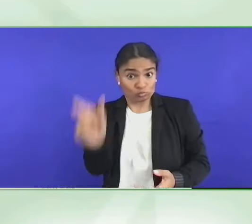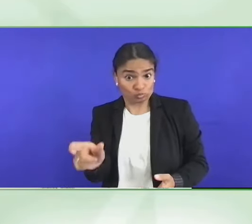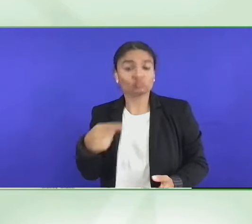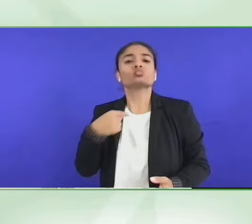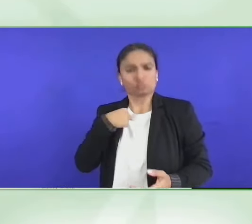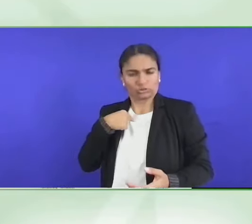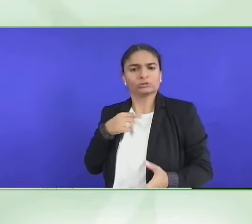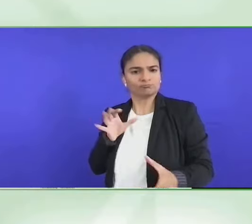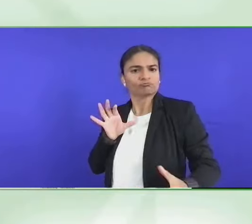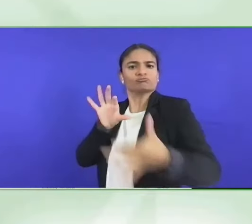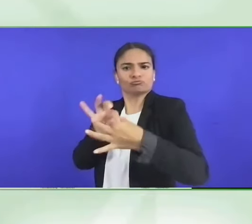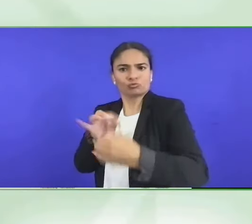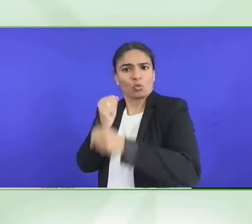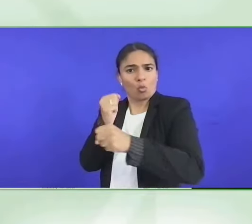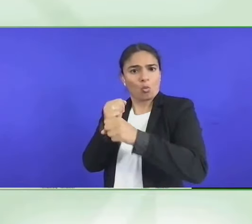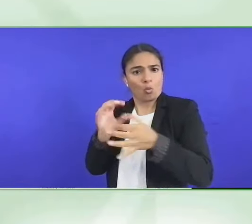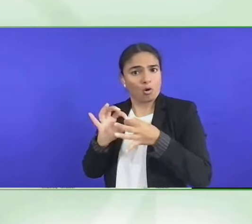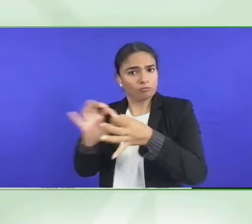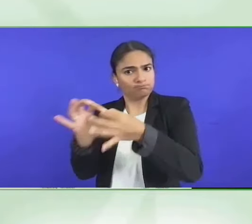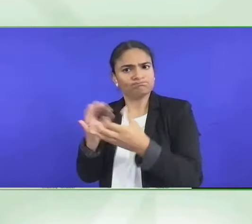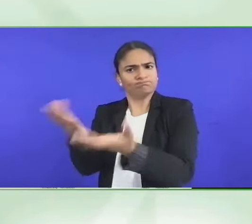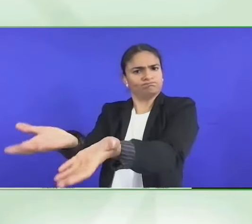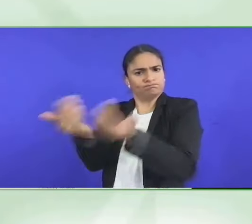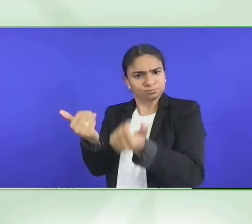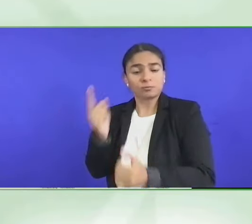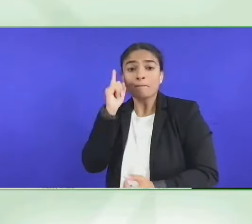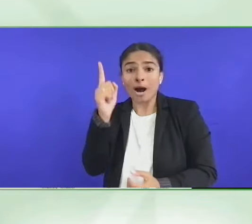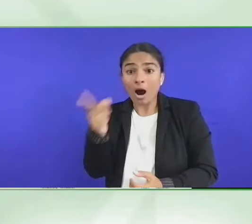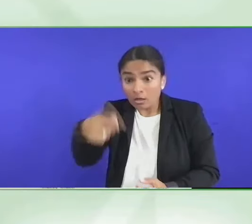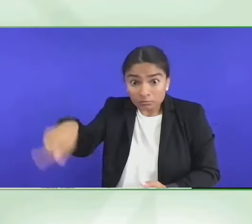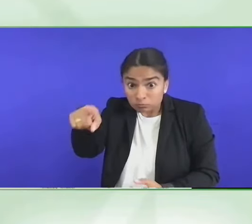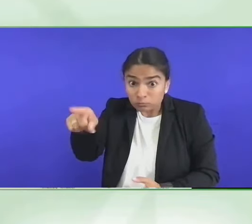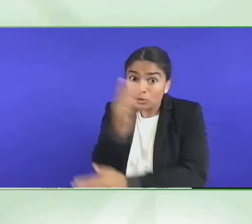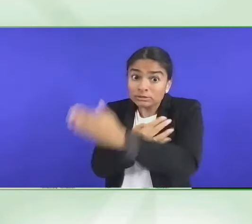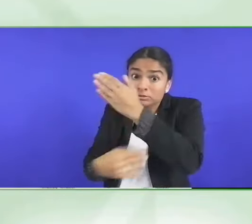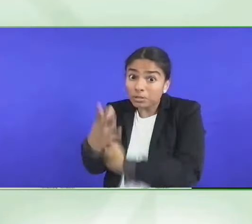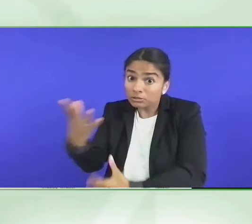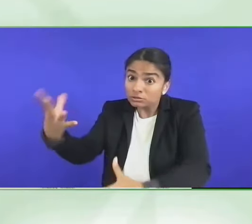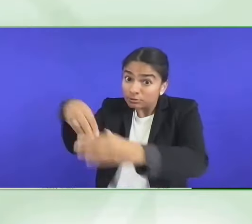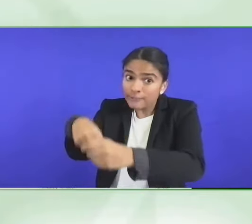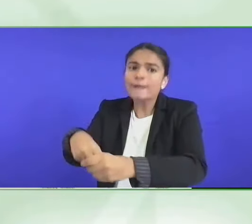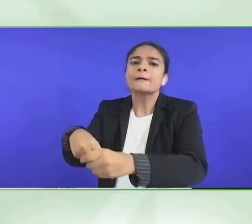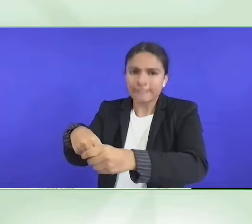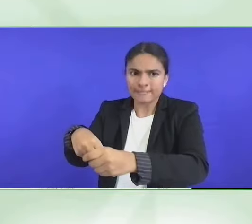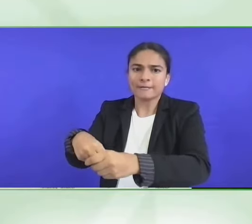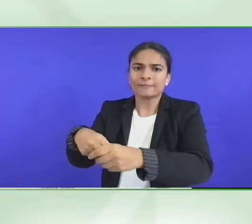level from entrepreneur to CEO, we won't have full inclusion and we